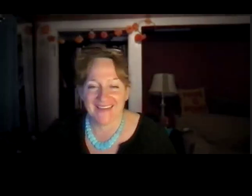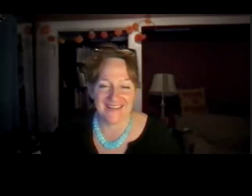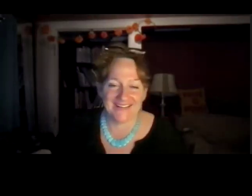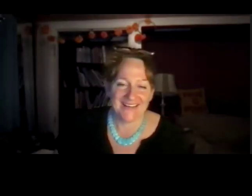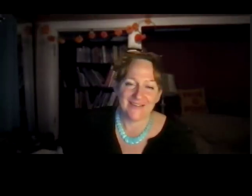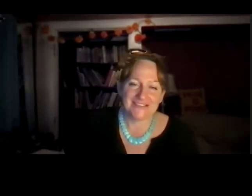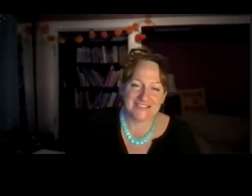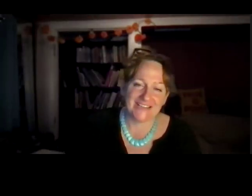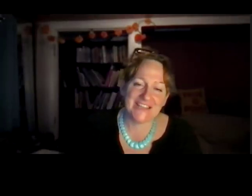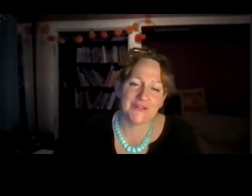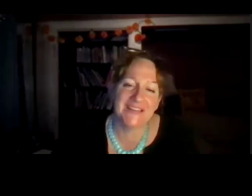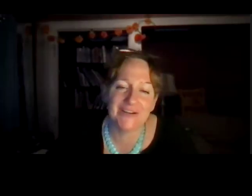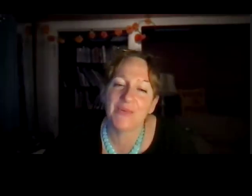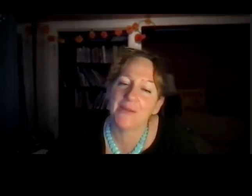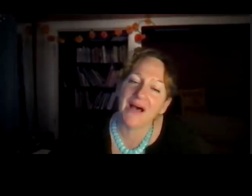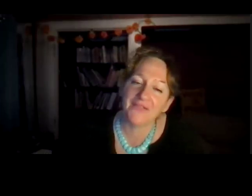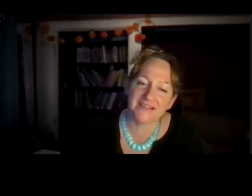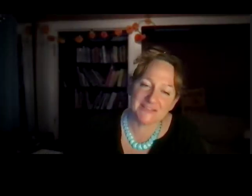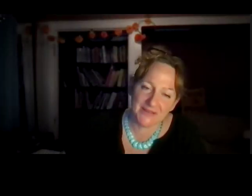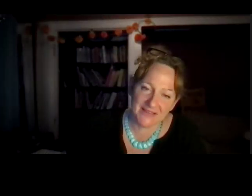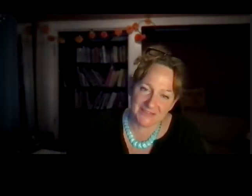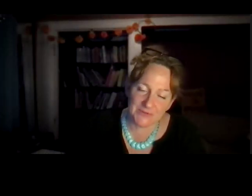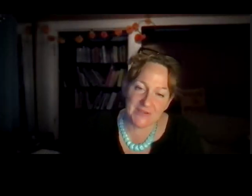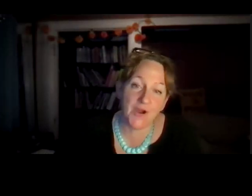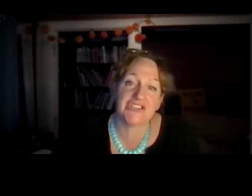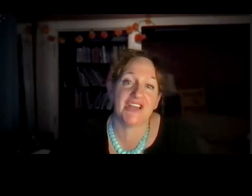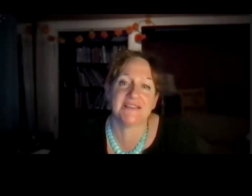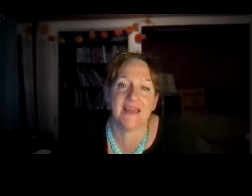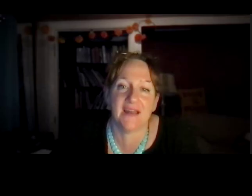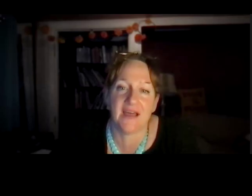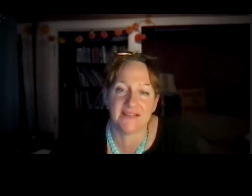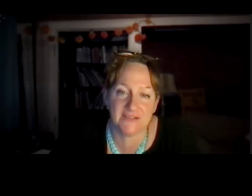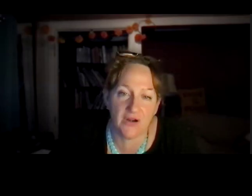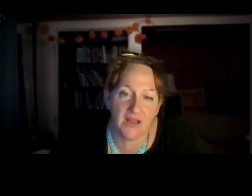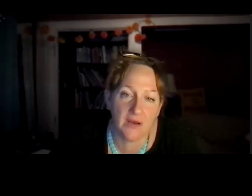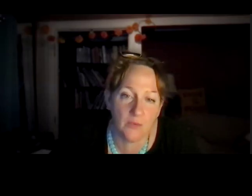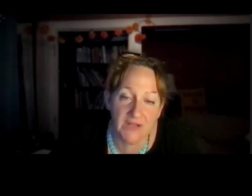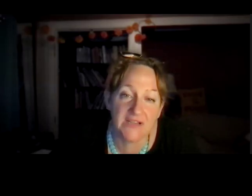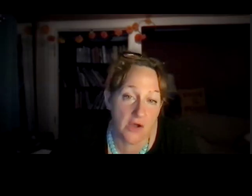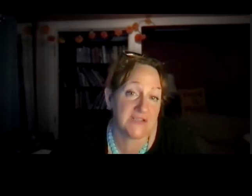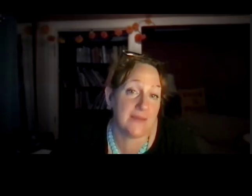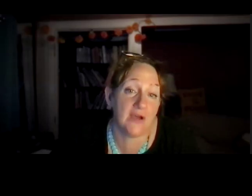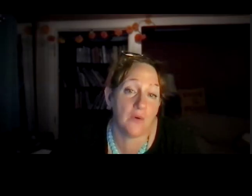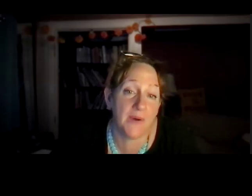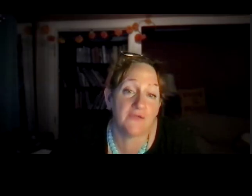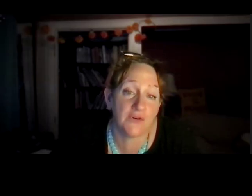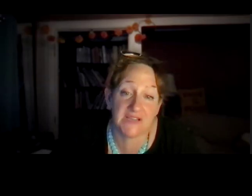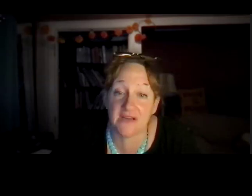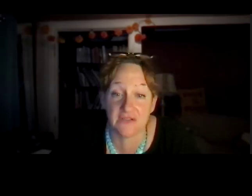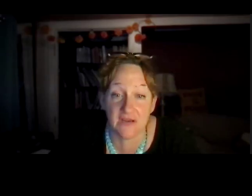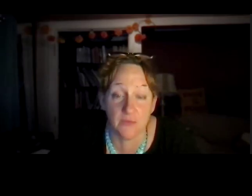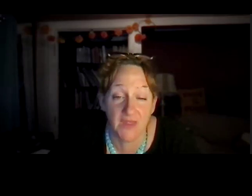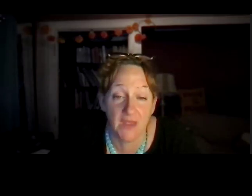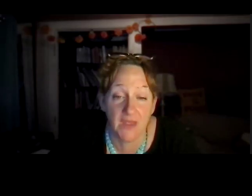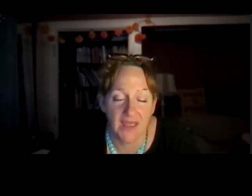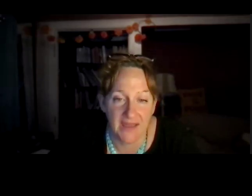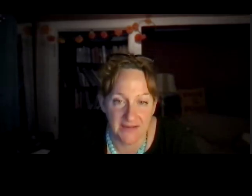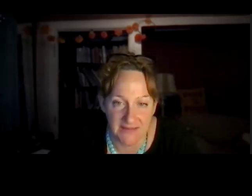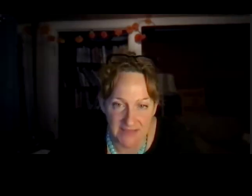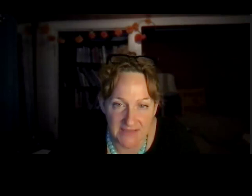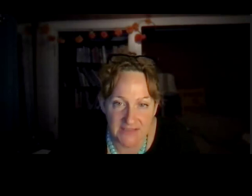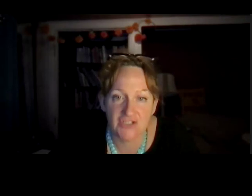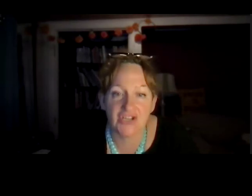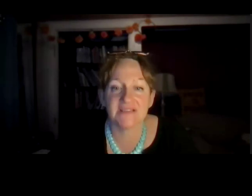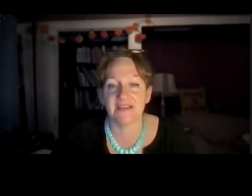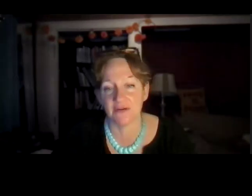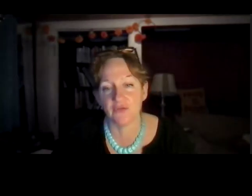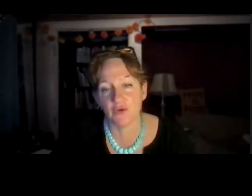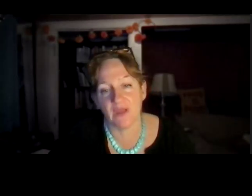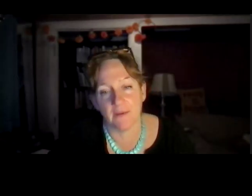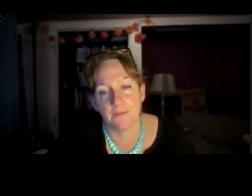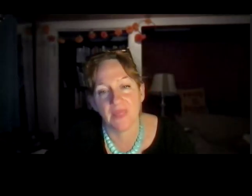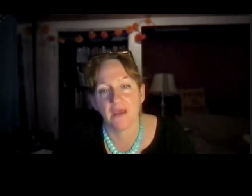Meriah: And I was telling you a little bit about this. But this was a project that I started a really long time ago about 14 years ago. And it's just interviewing